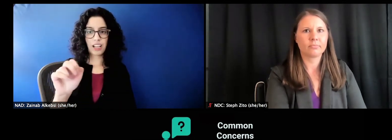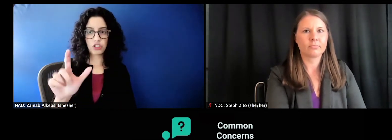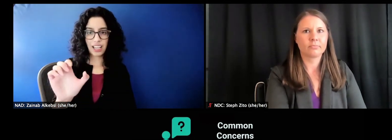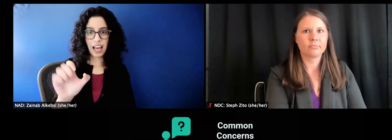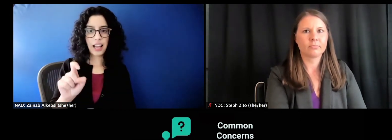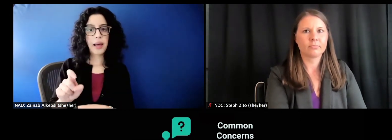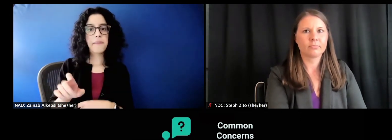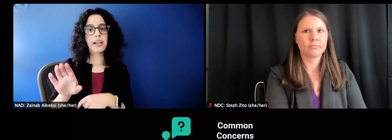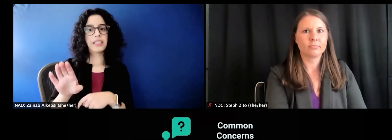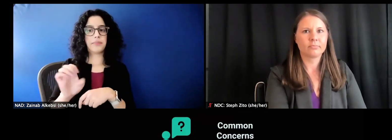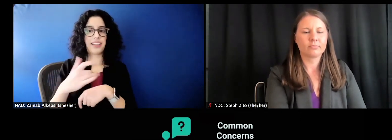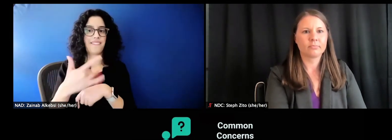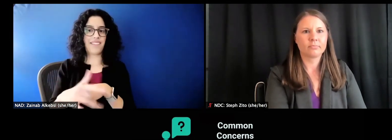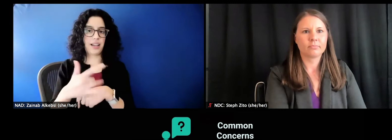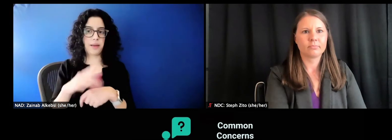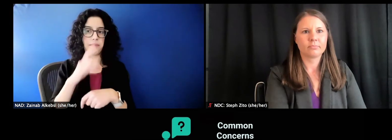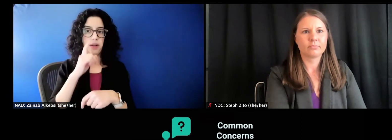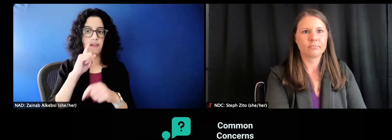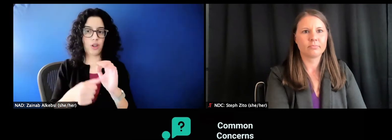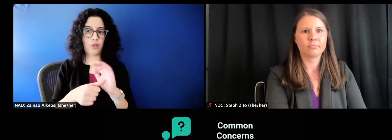must be available for review.